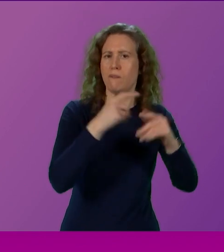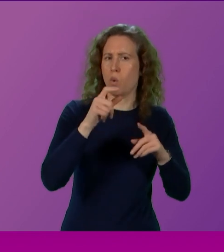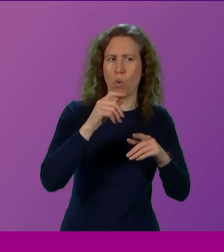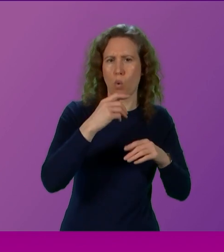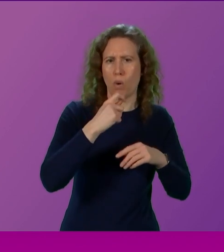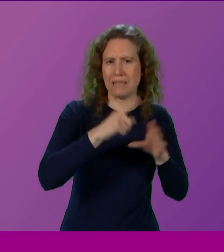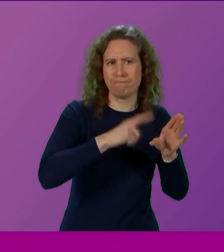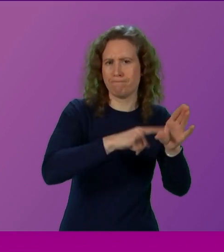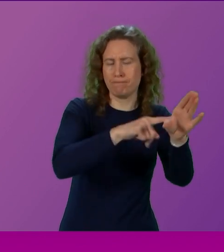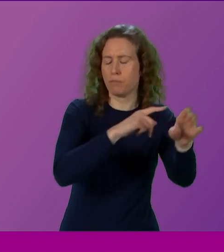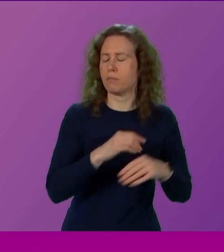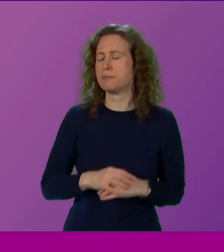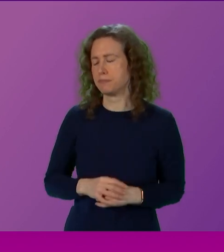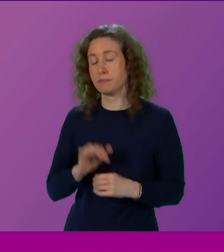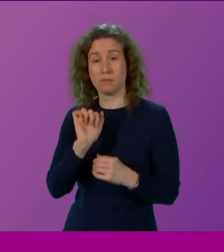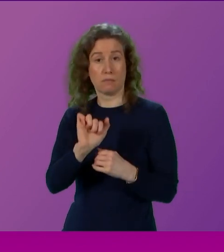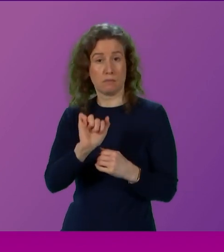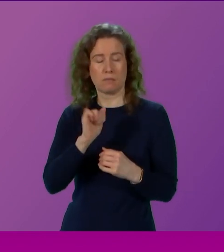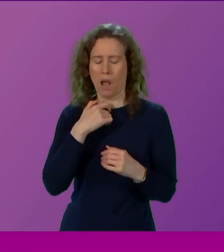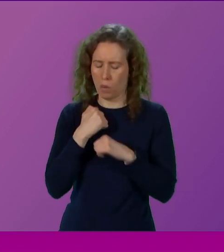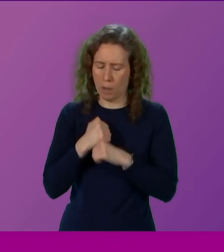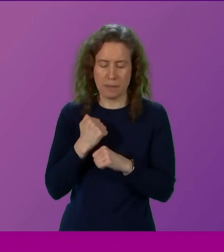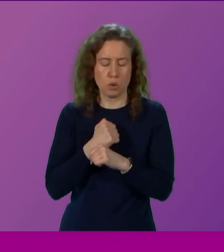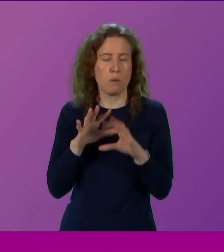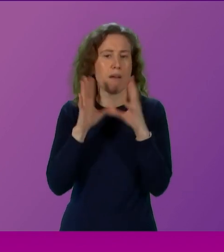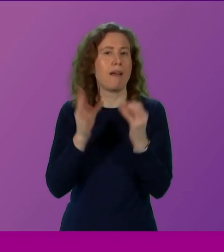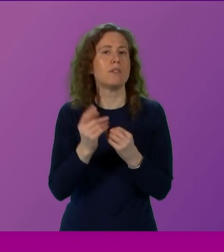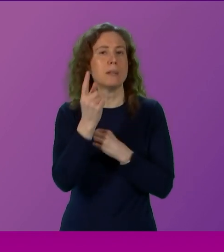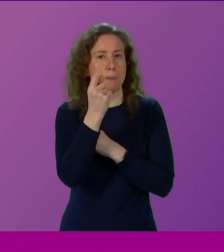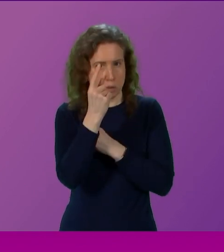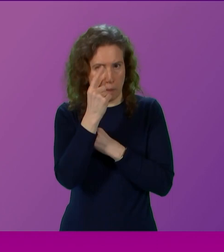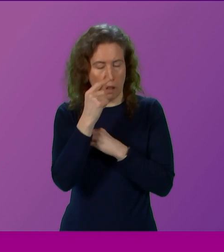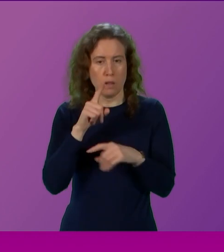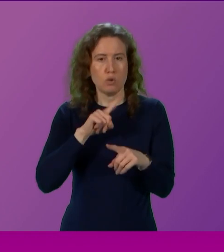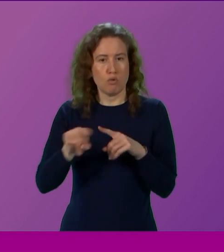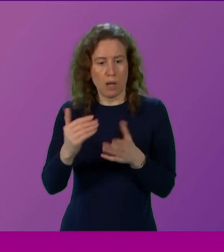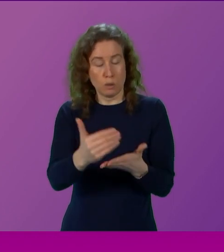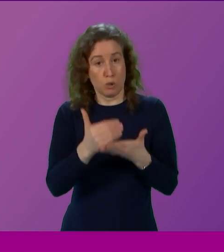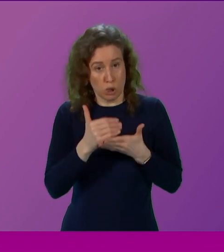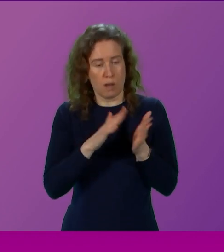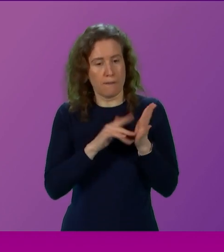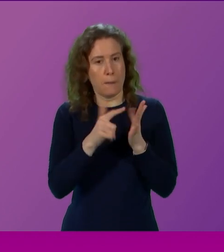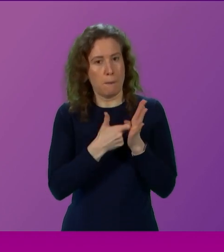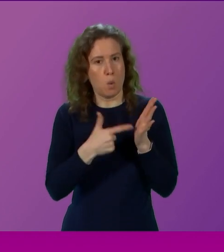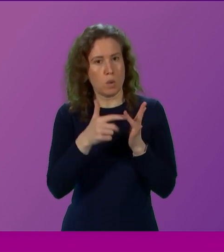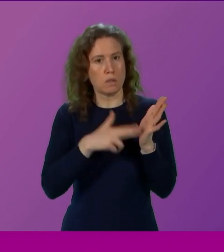I commit to doing everything possible to try to preserve Morton’s Rolls and